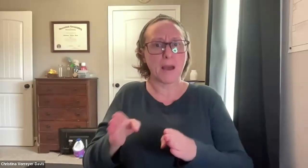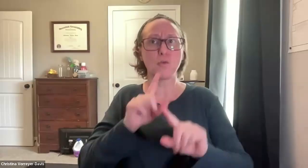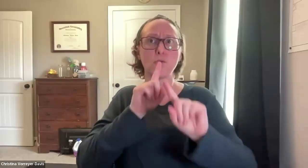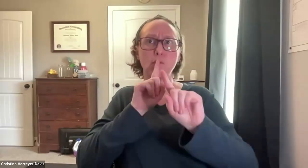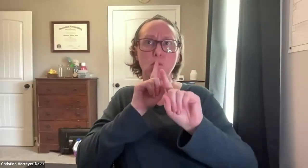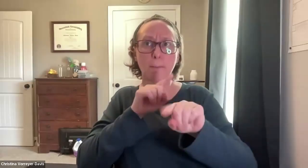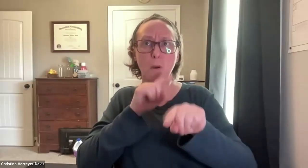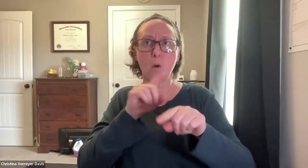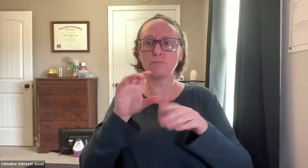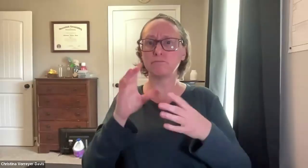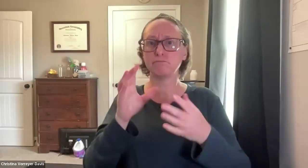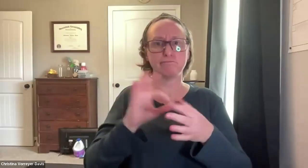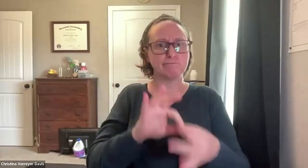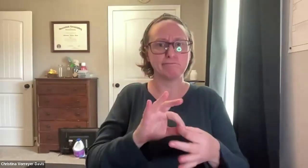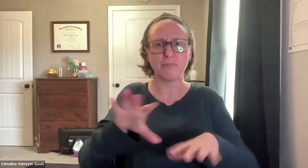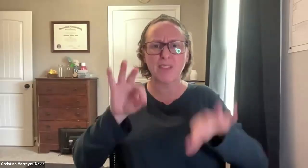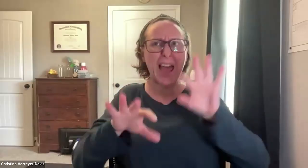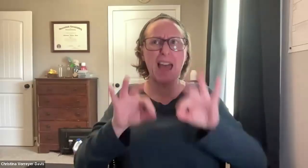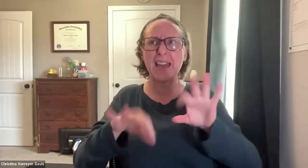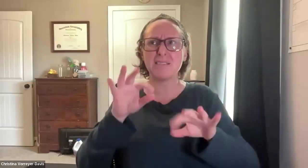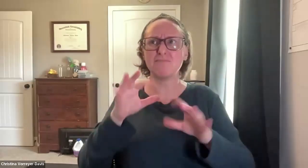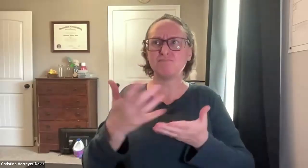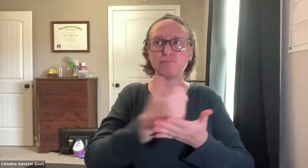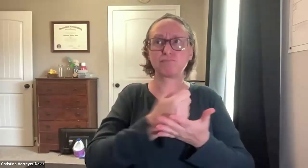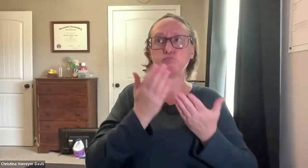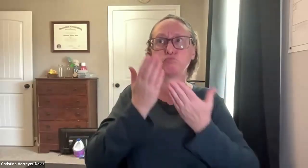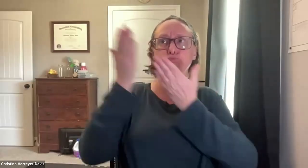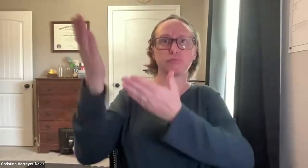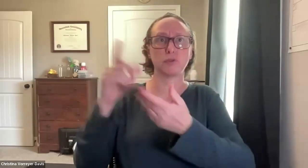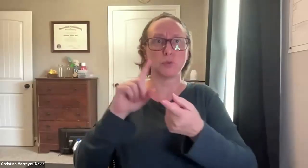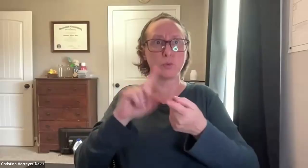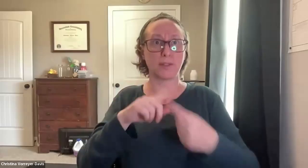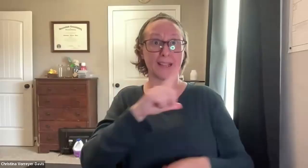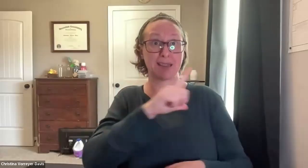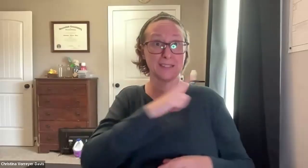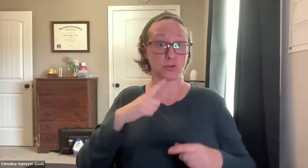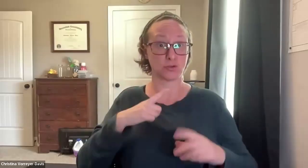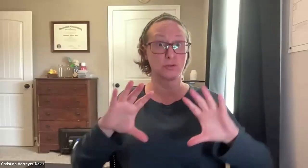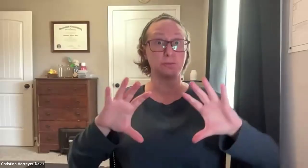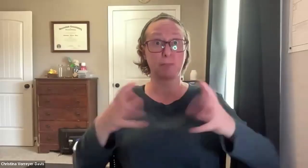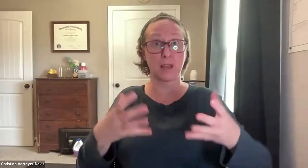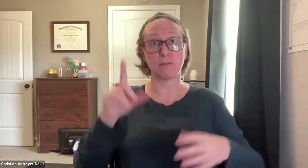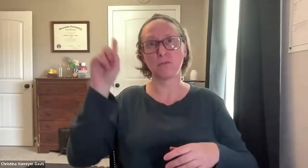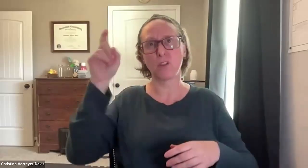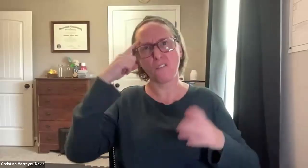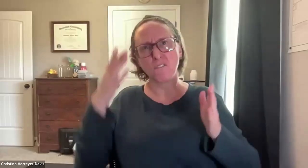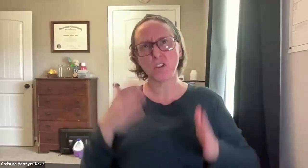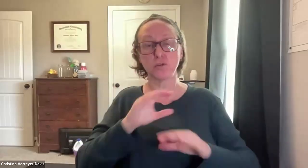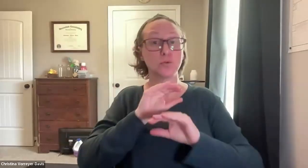This advisory council will prepare a report of its findings and submit that to the legislative body